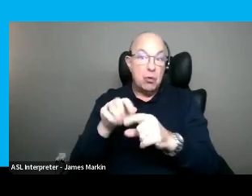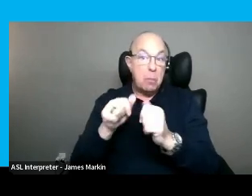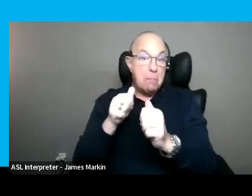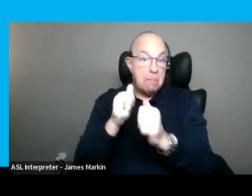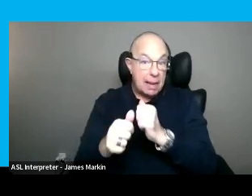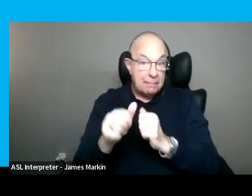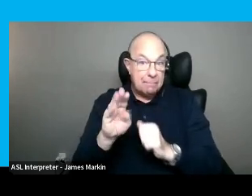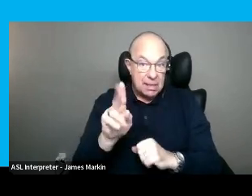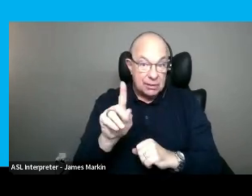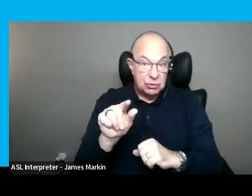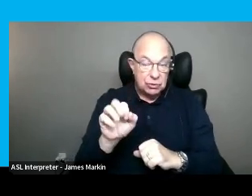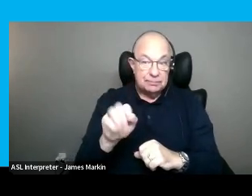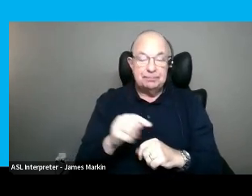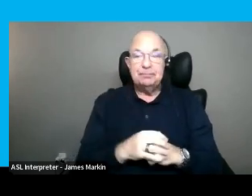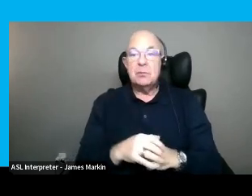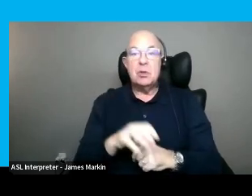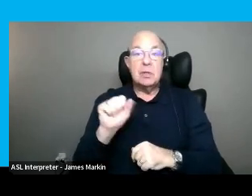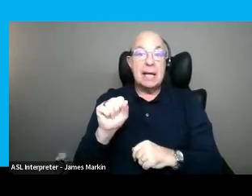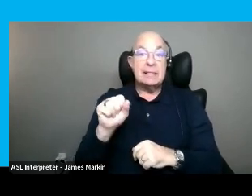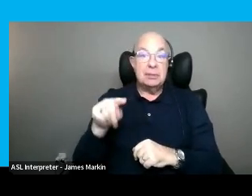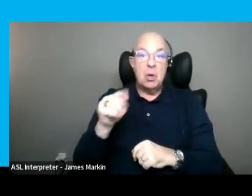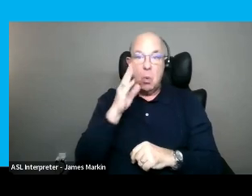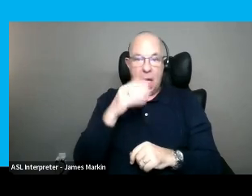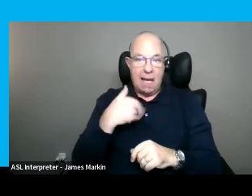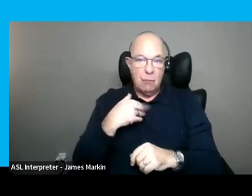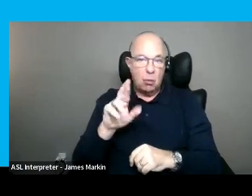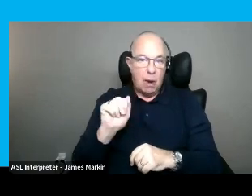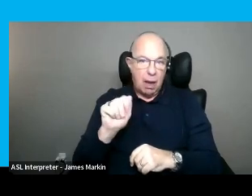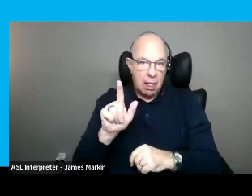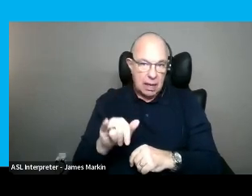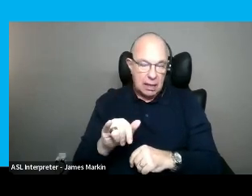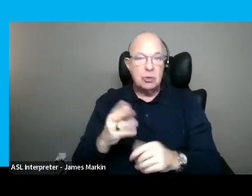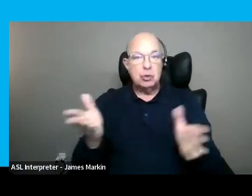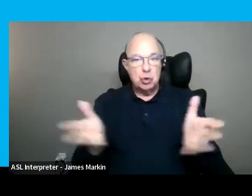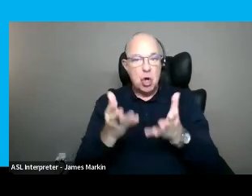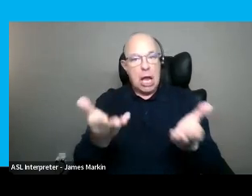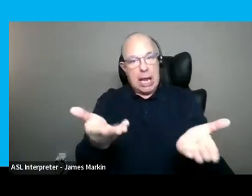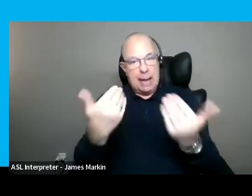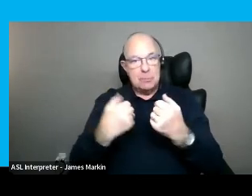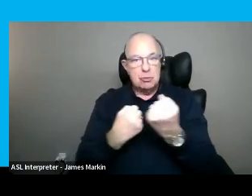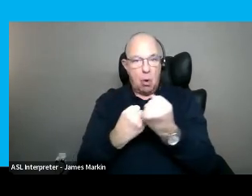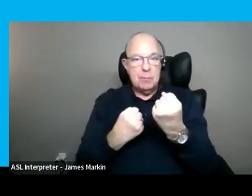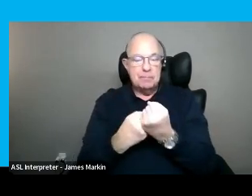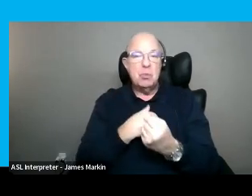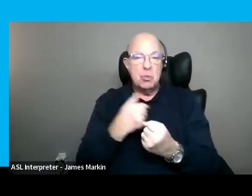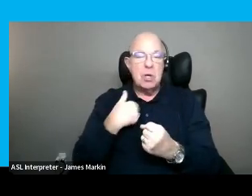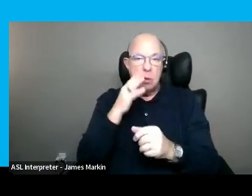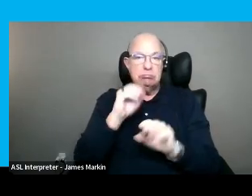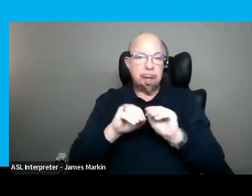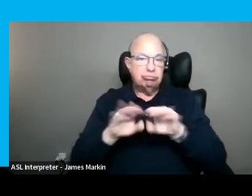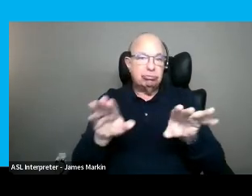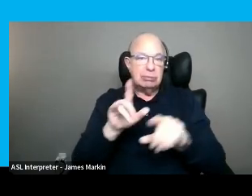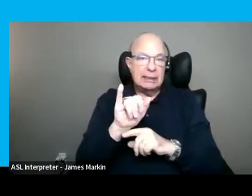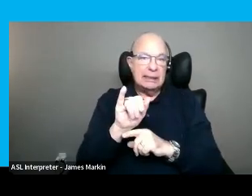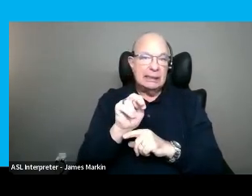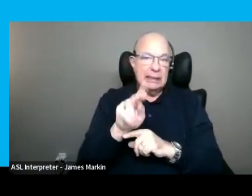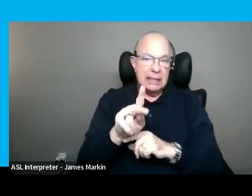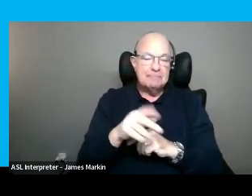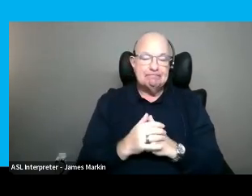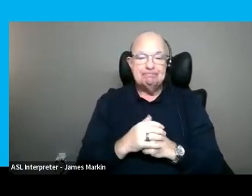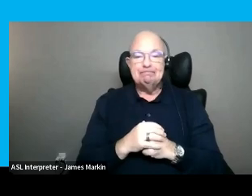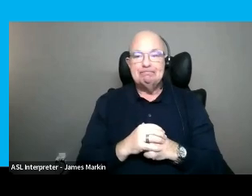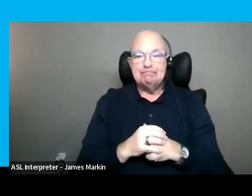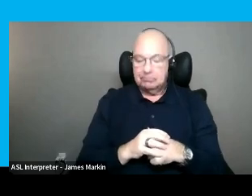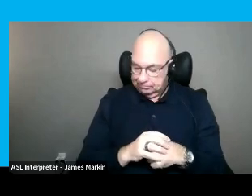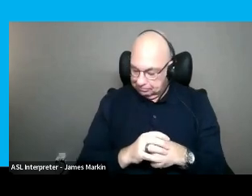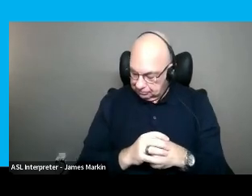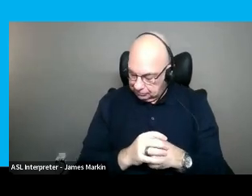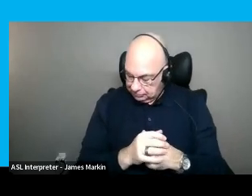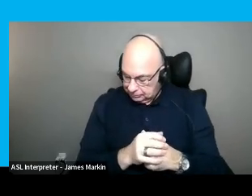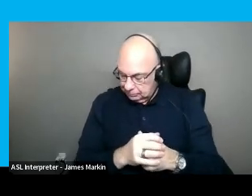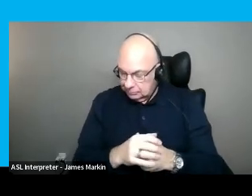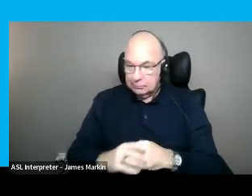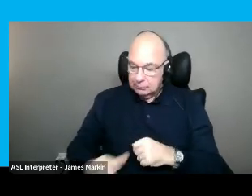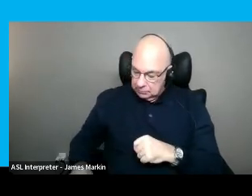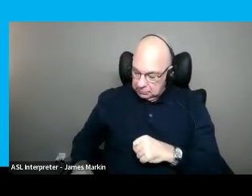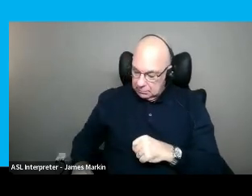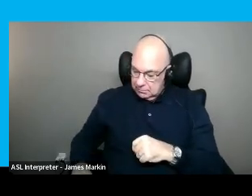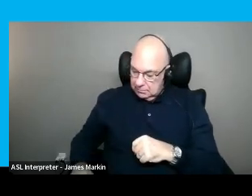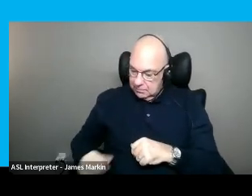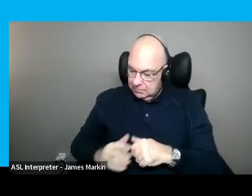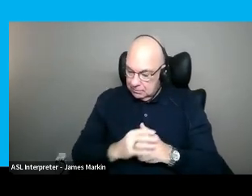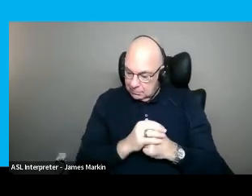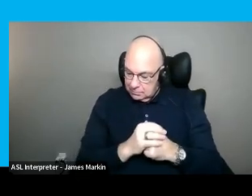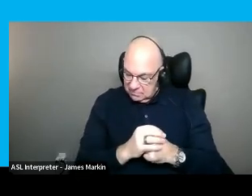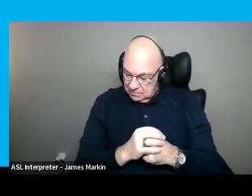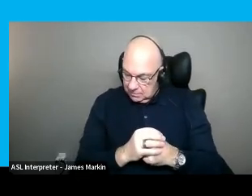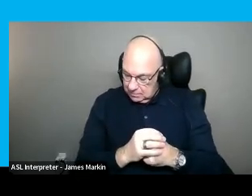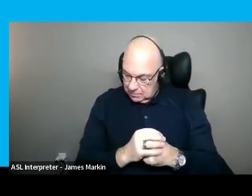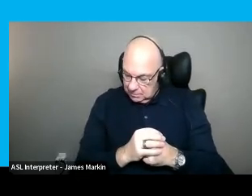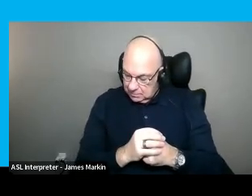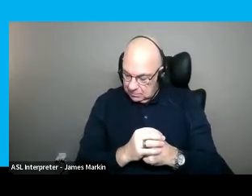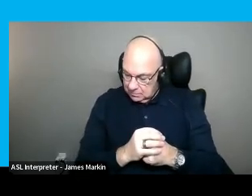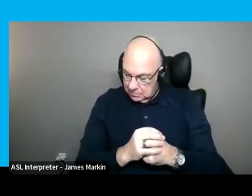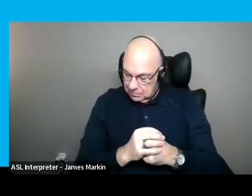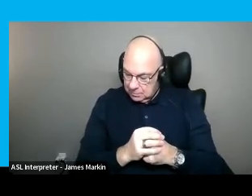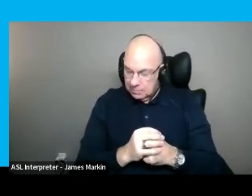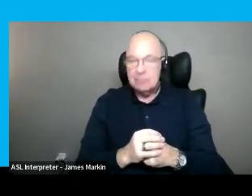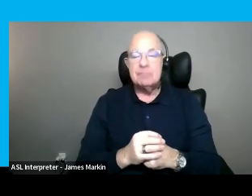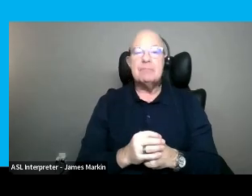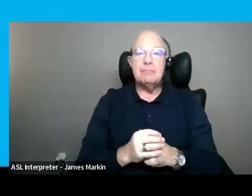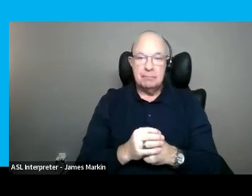Melissa Wong (she/her), SPT: Social Planning Toronto's gonna be holding a rally that day, so we encourage you to come out. We'll share all the links about those events as well. So this is the deputation schedule. So, as I mentioned.